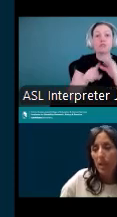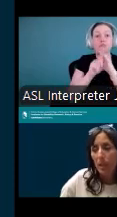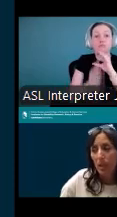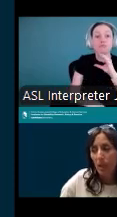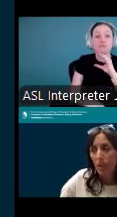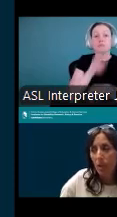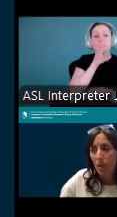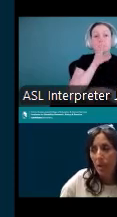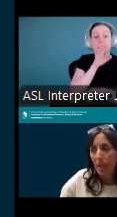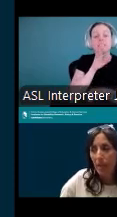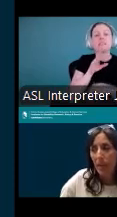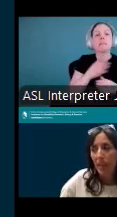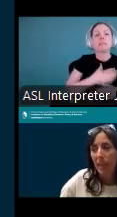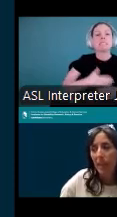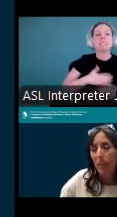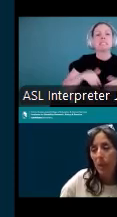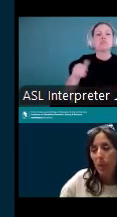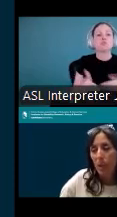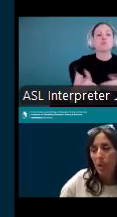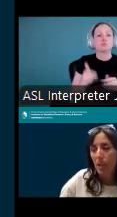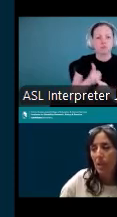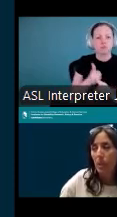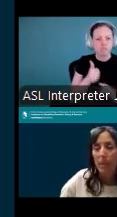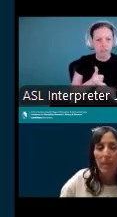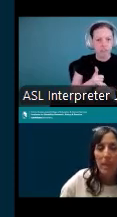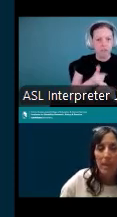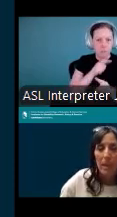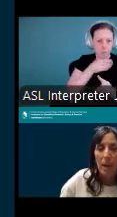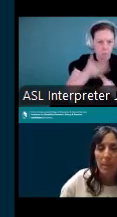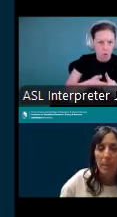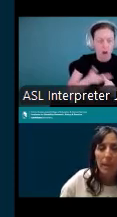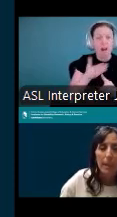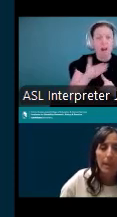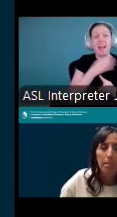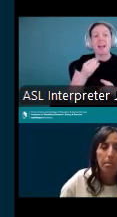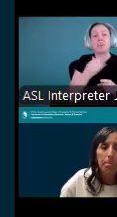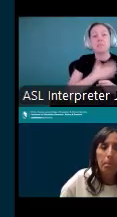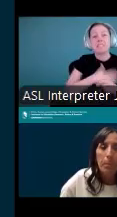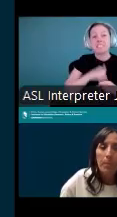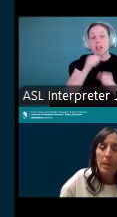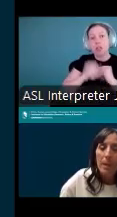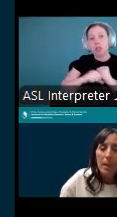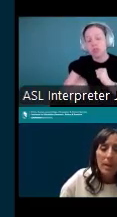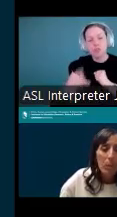introduce yourself and keep your questions brief and on topic. We